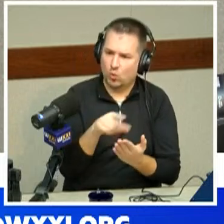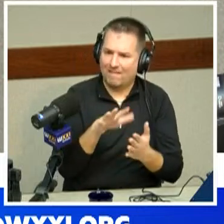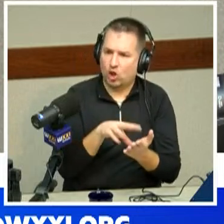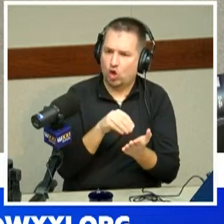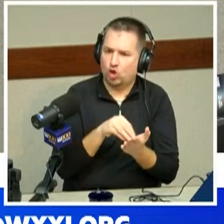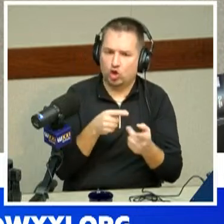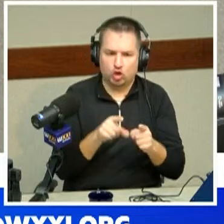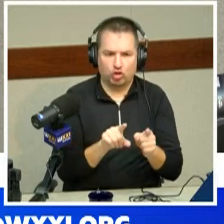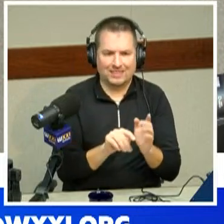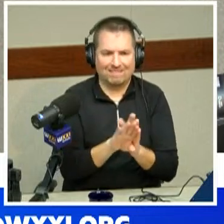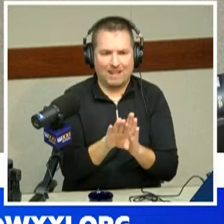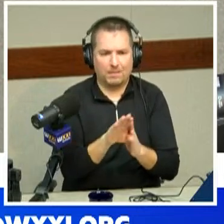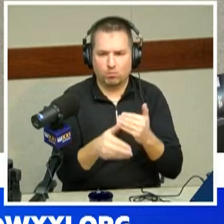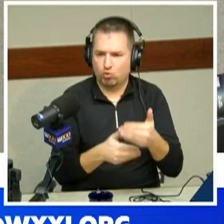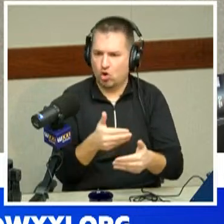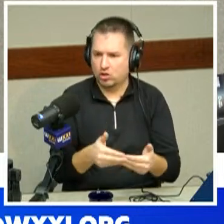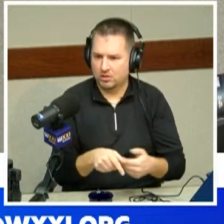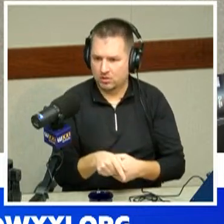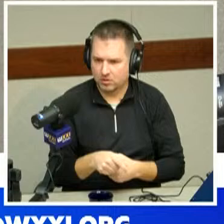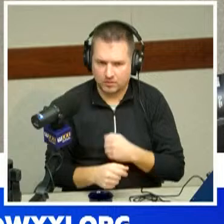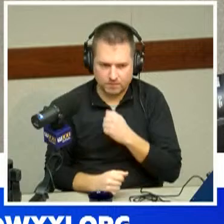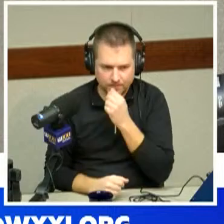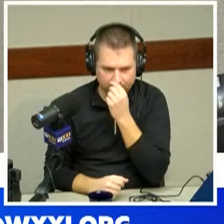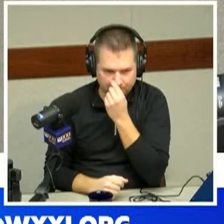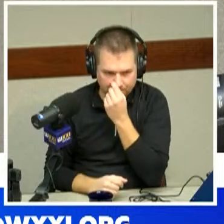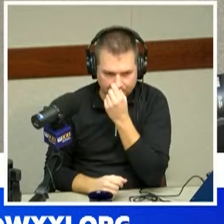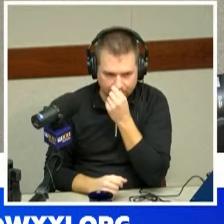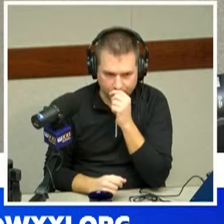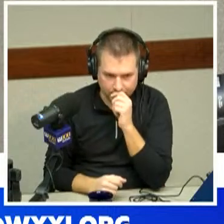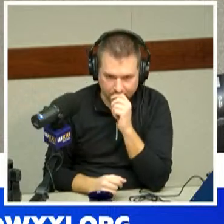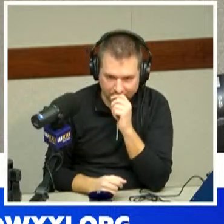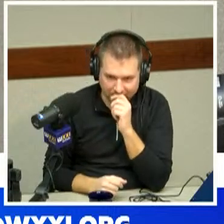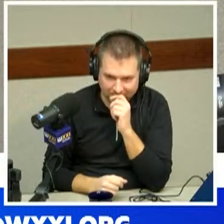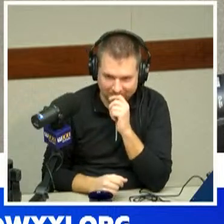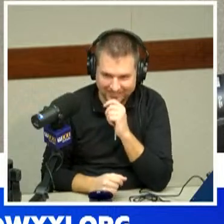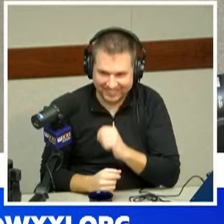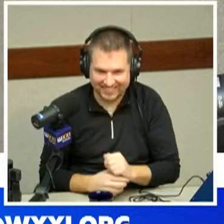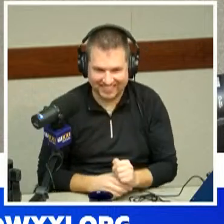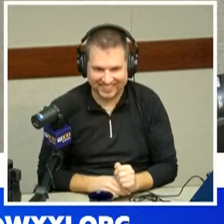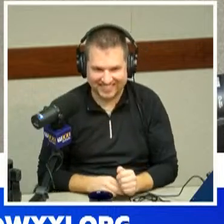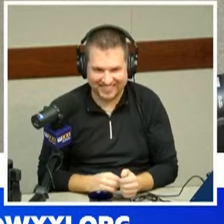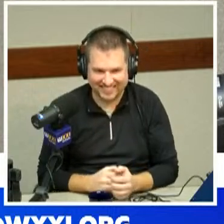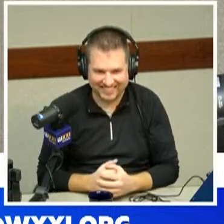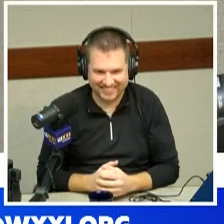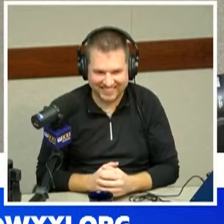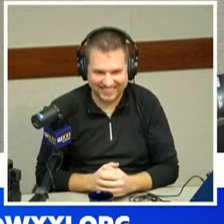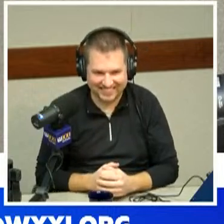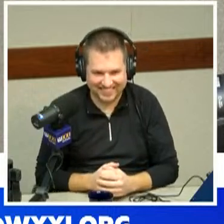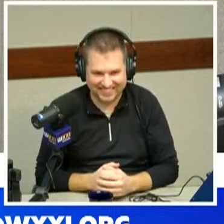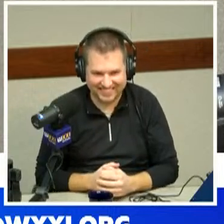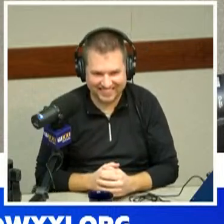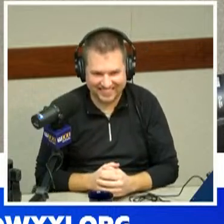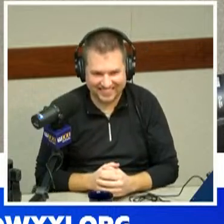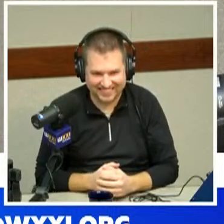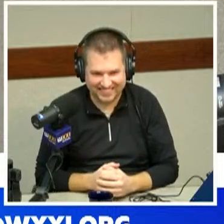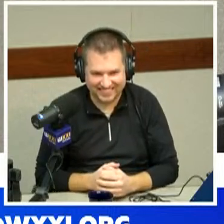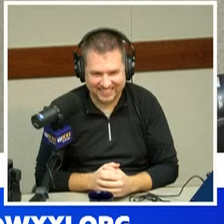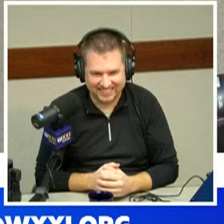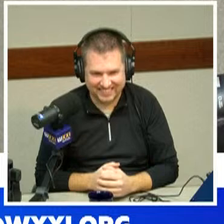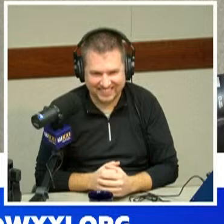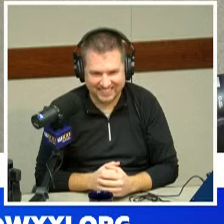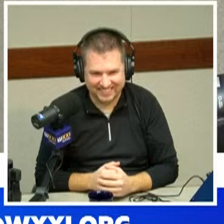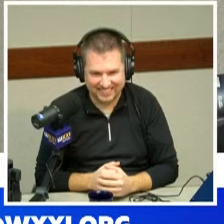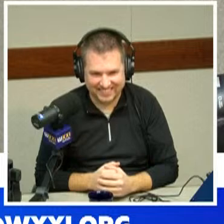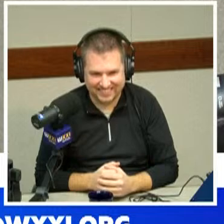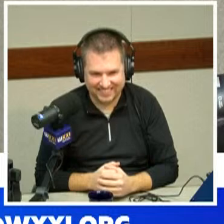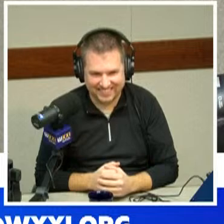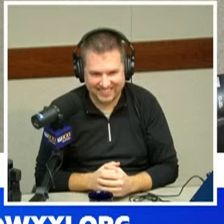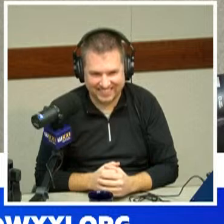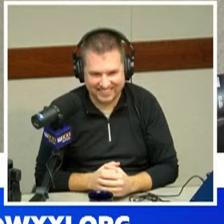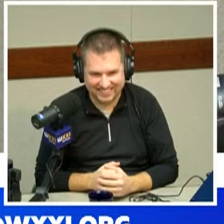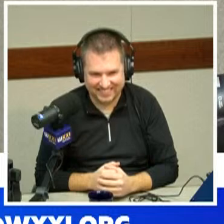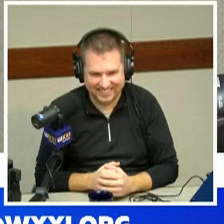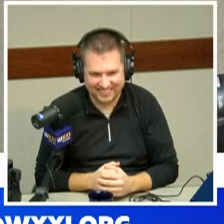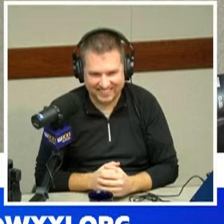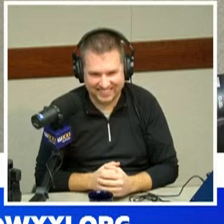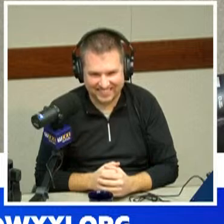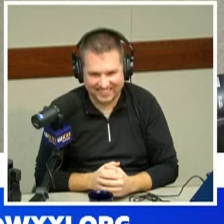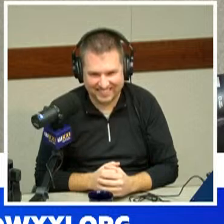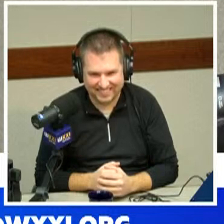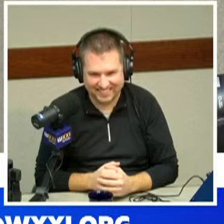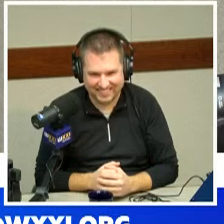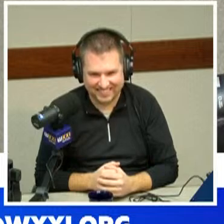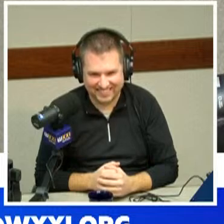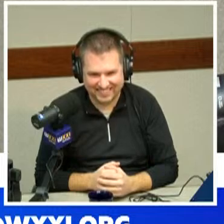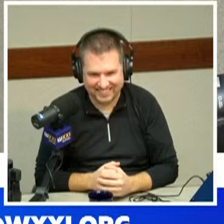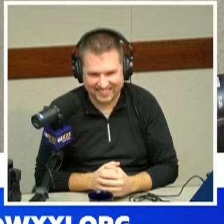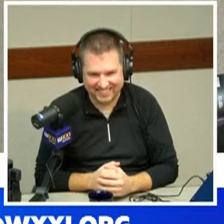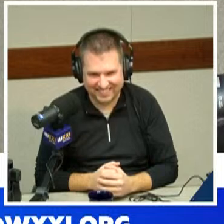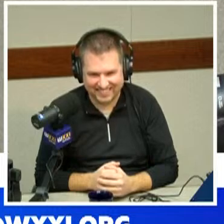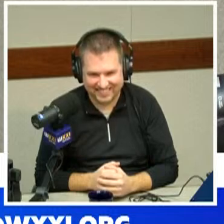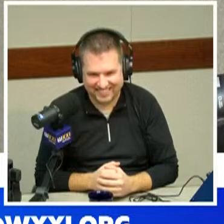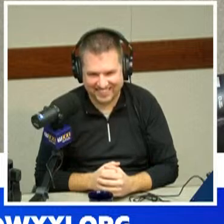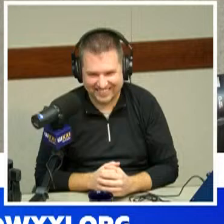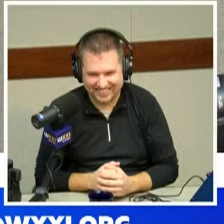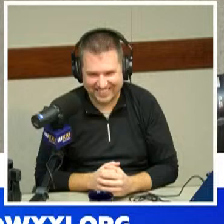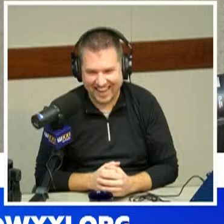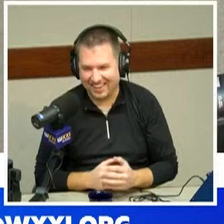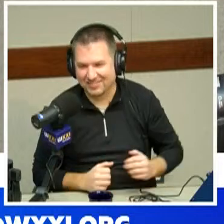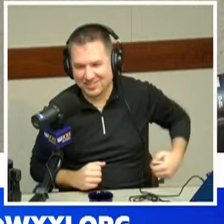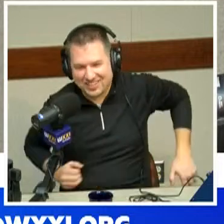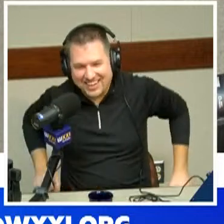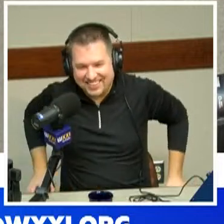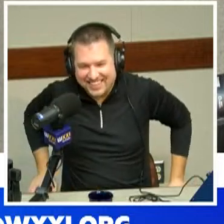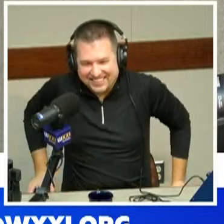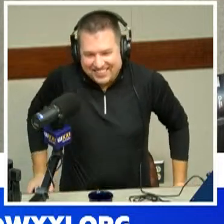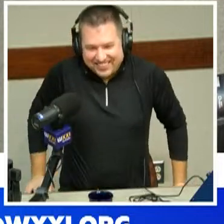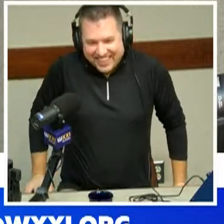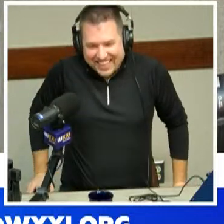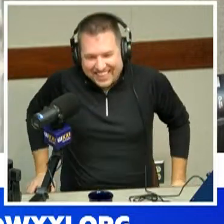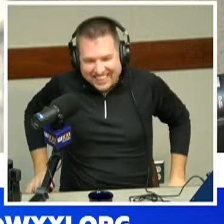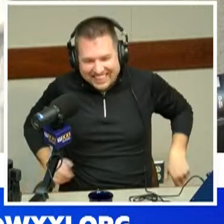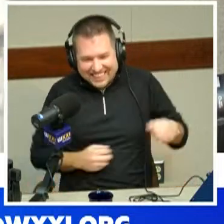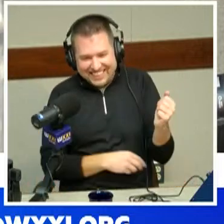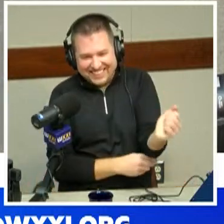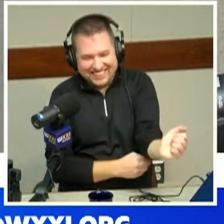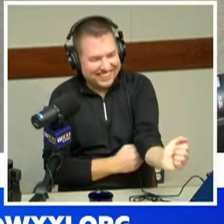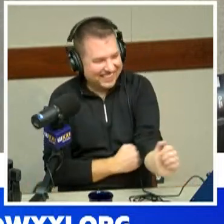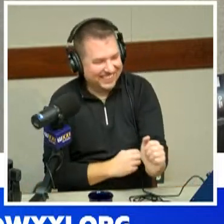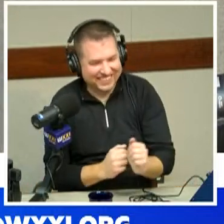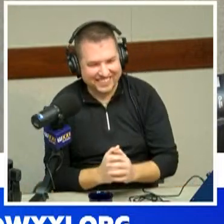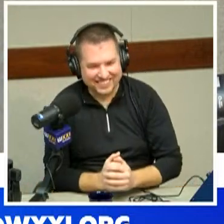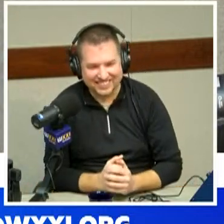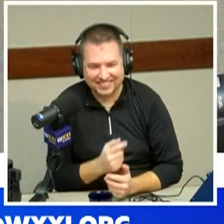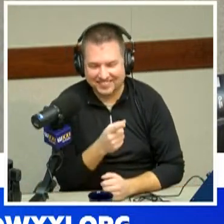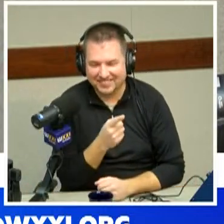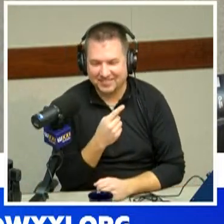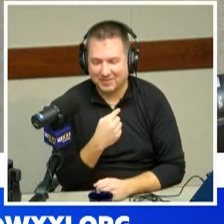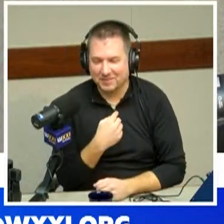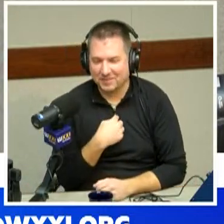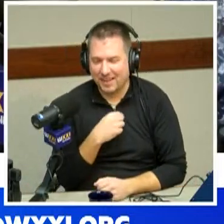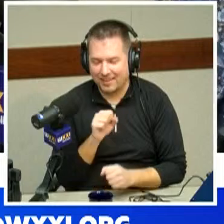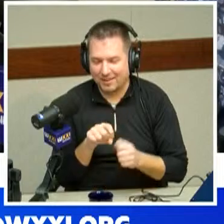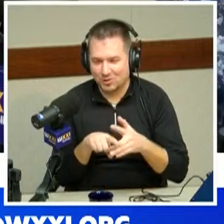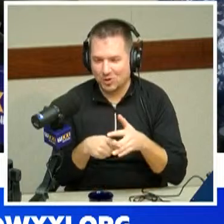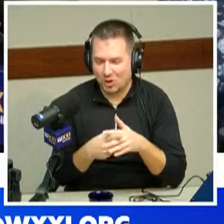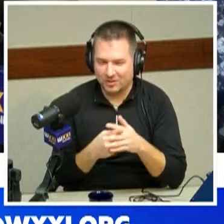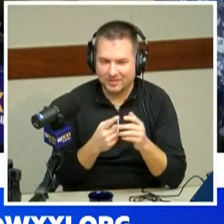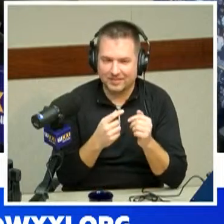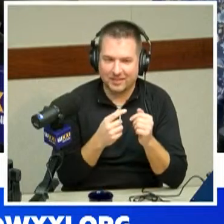process yeah I I just get started I I think been you know someone starting the project